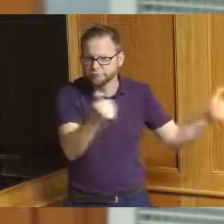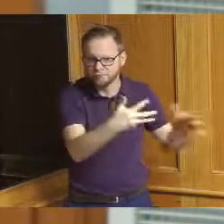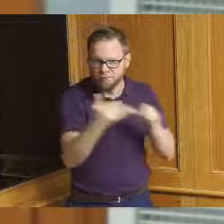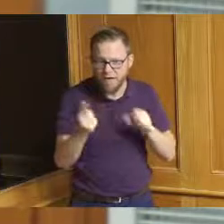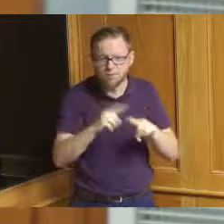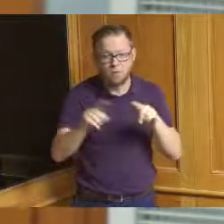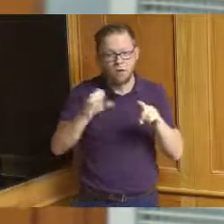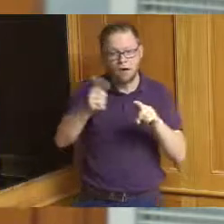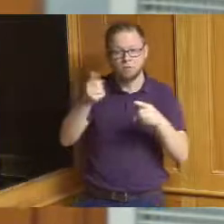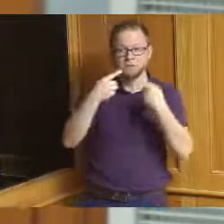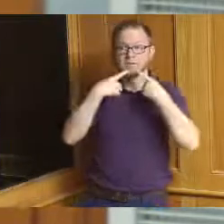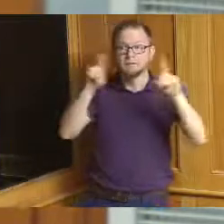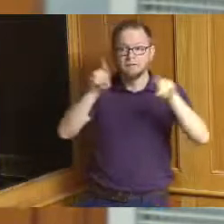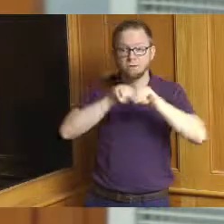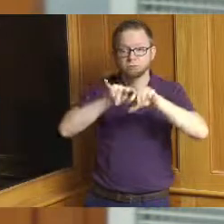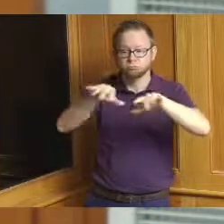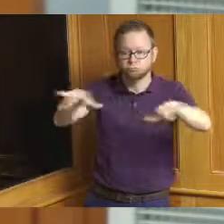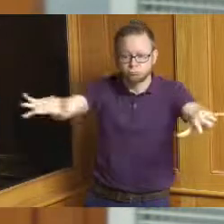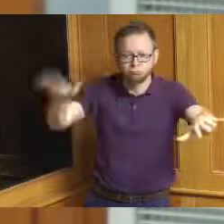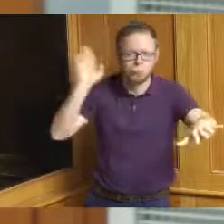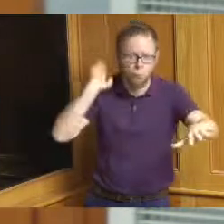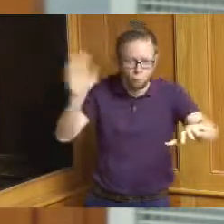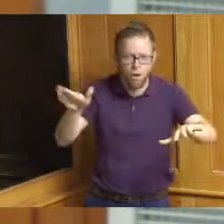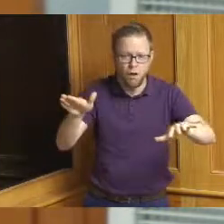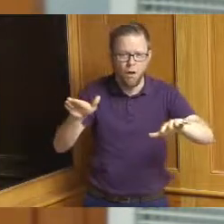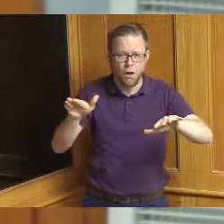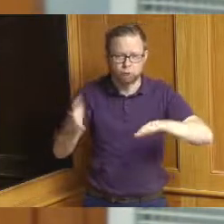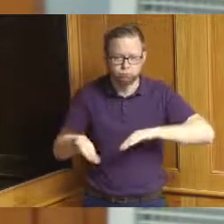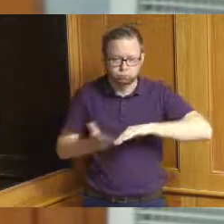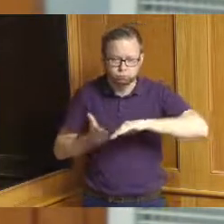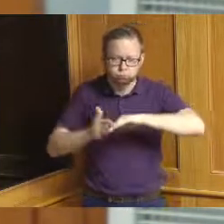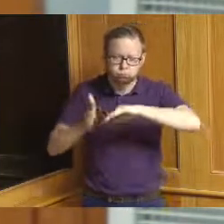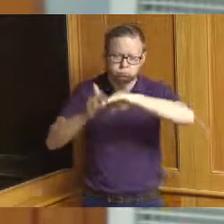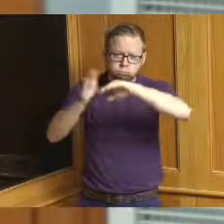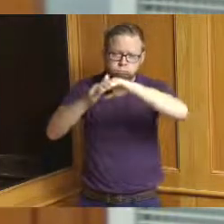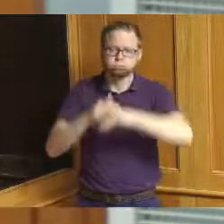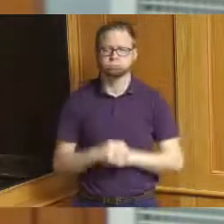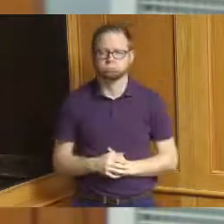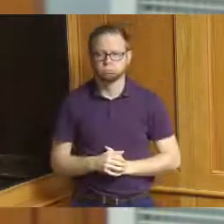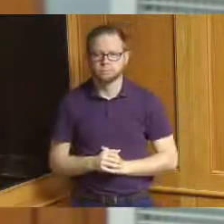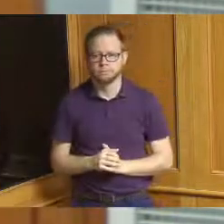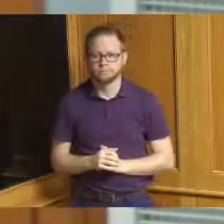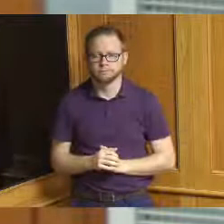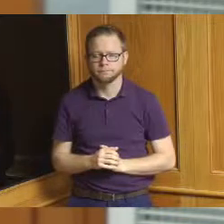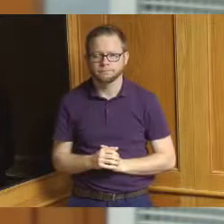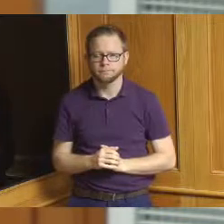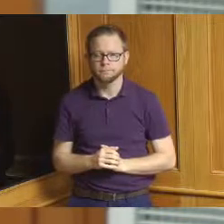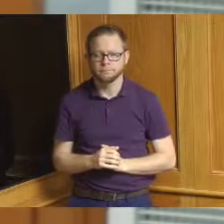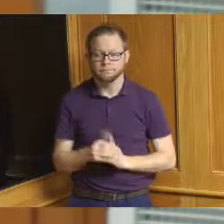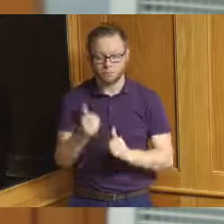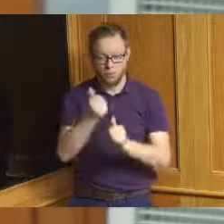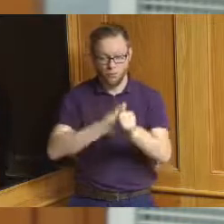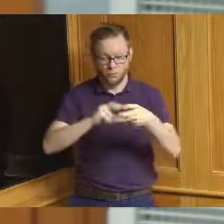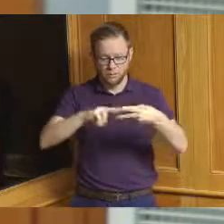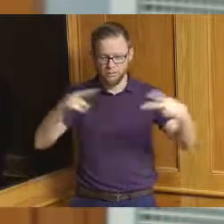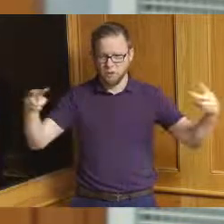and will spread around and create illness for folks each variant is different so each time a